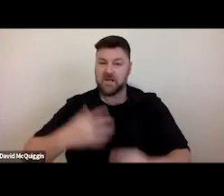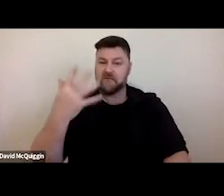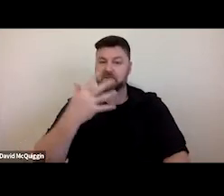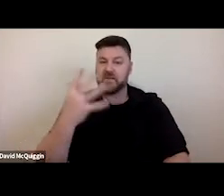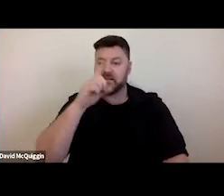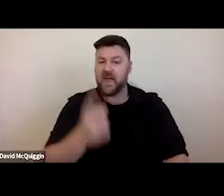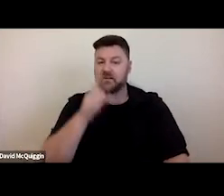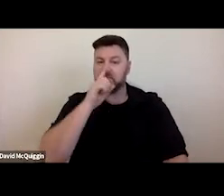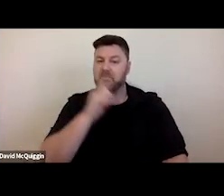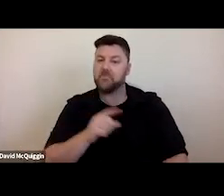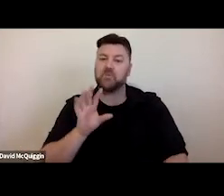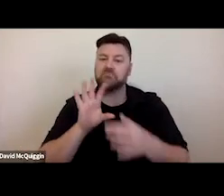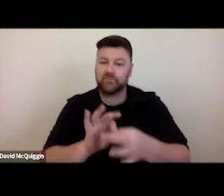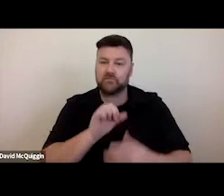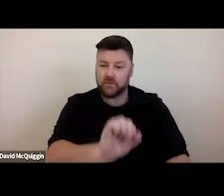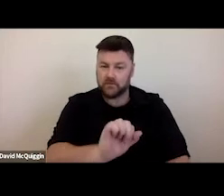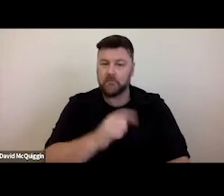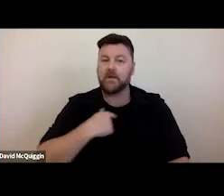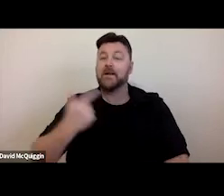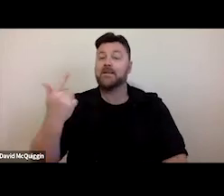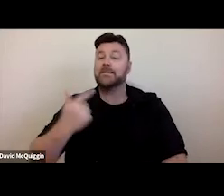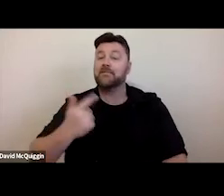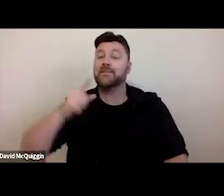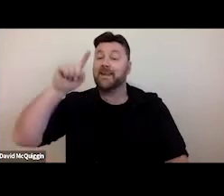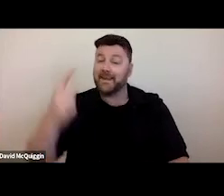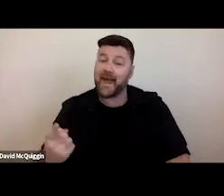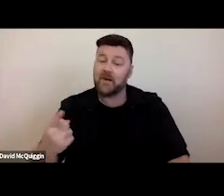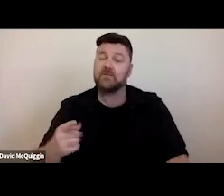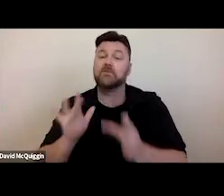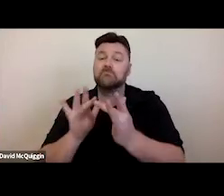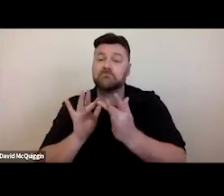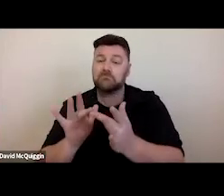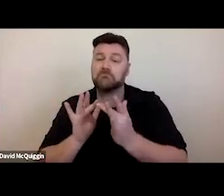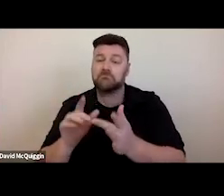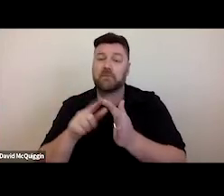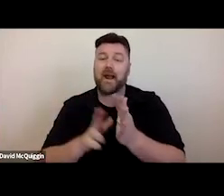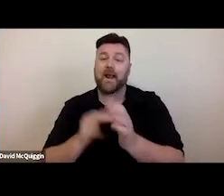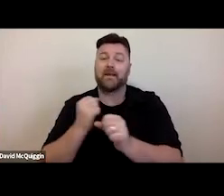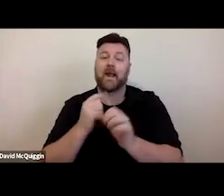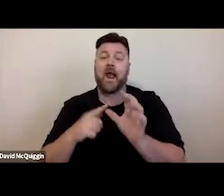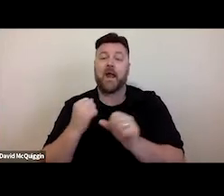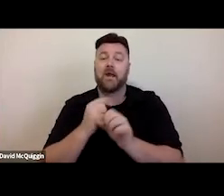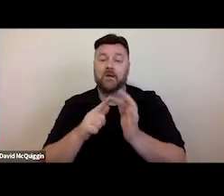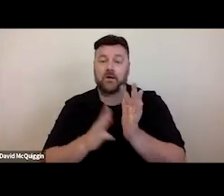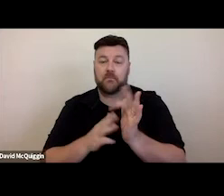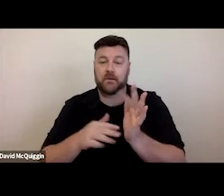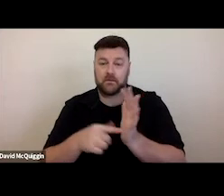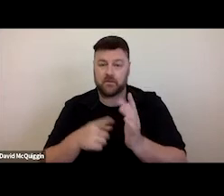subscribers but has 17,000 engagements. So, actually, this is the sort of numbers that I'm often looking for.